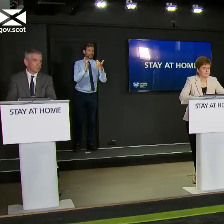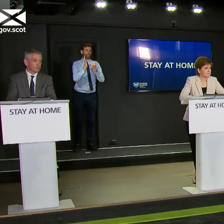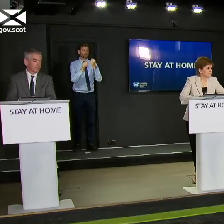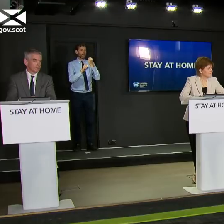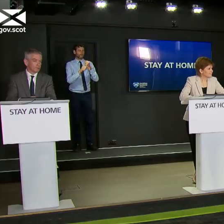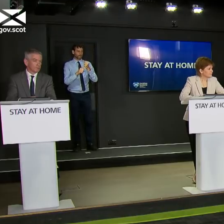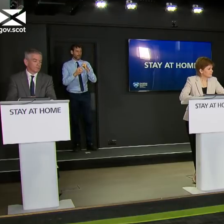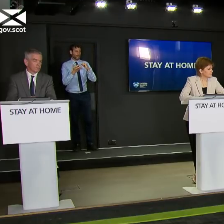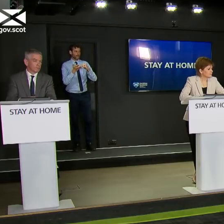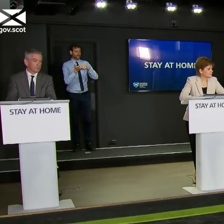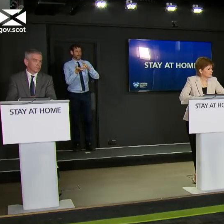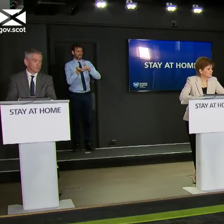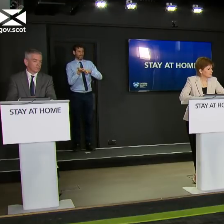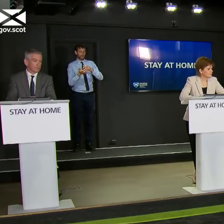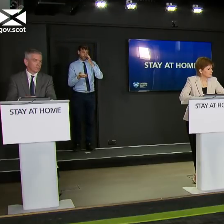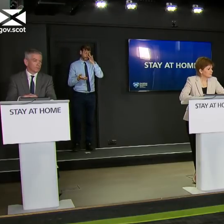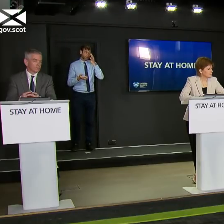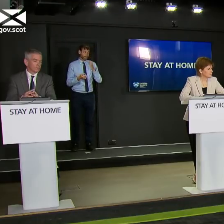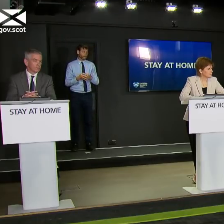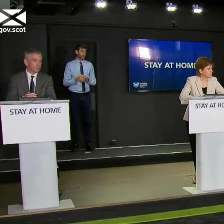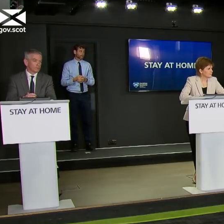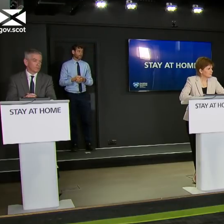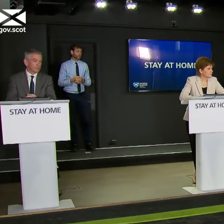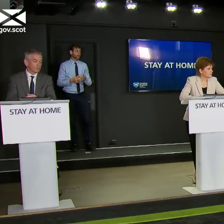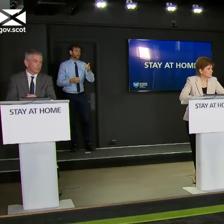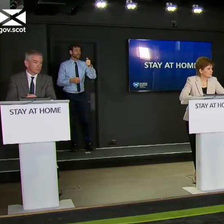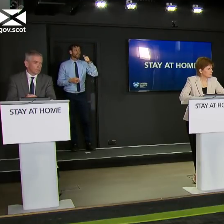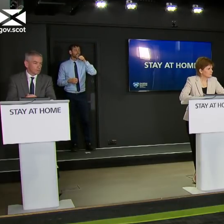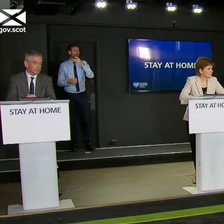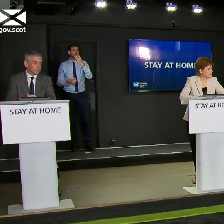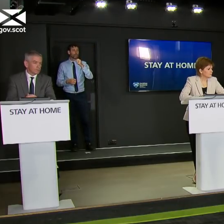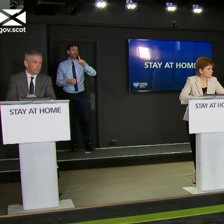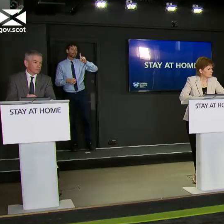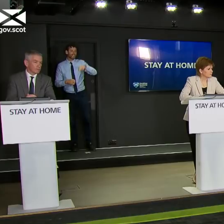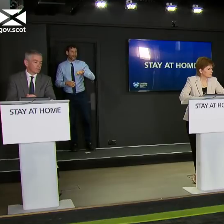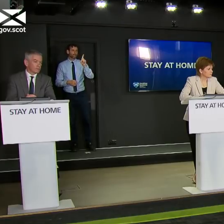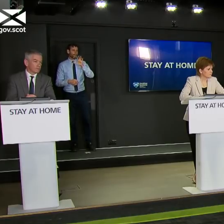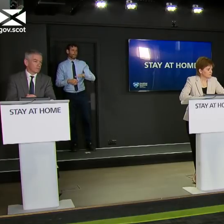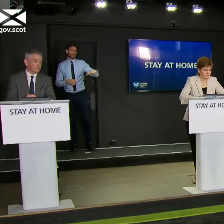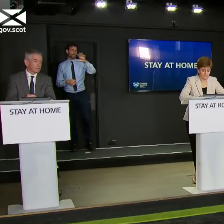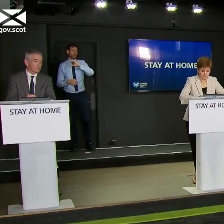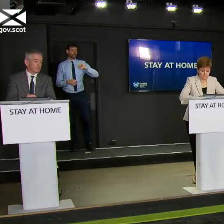Afternoon First Minister. Nearly 630,000 people in Scotland have been furloughed. Many must